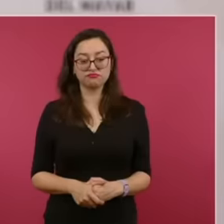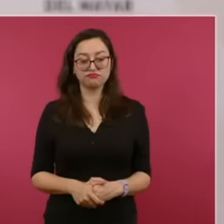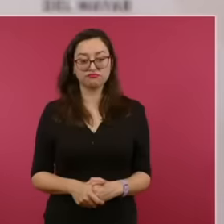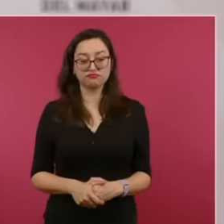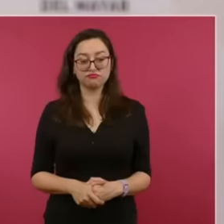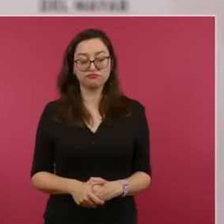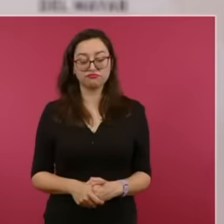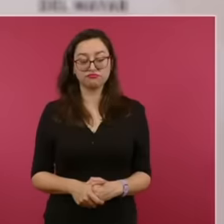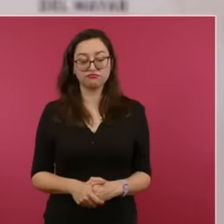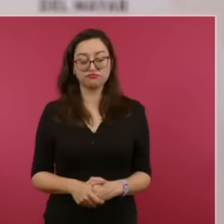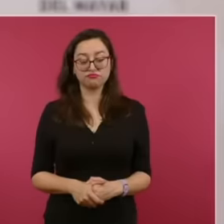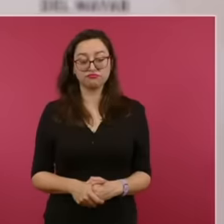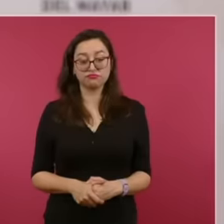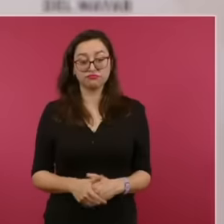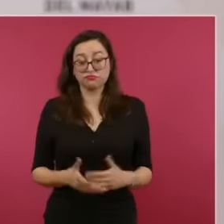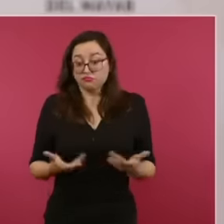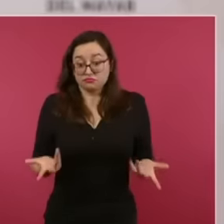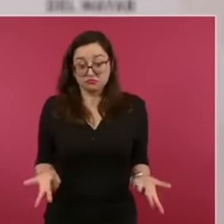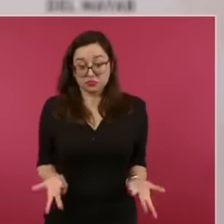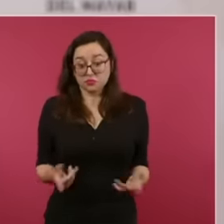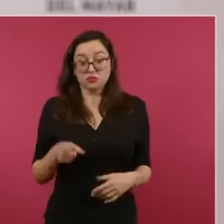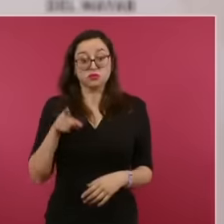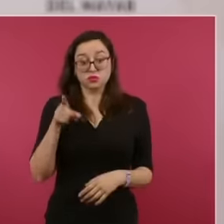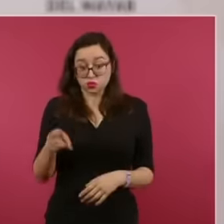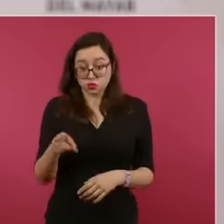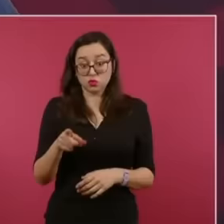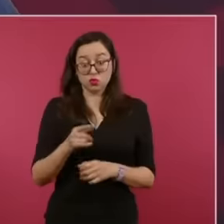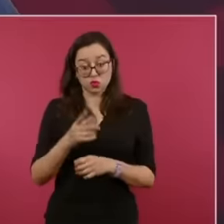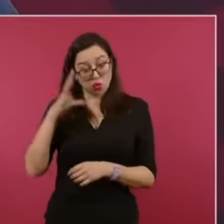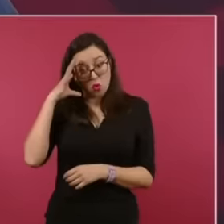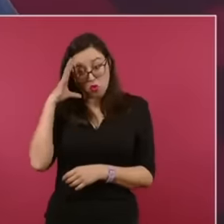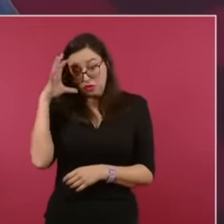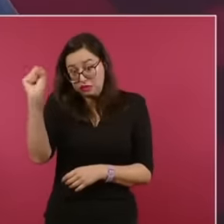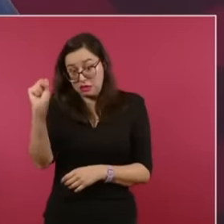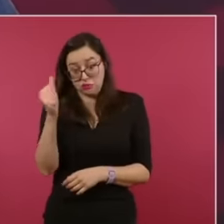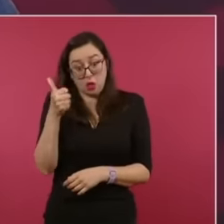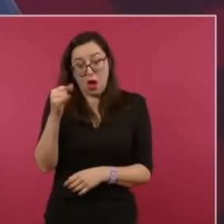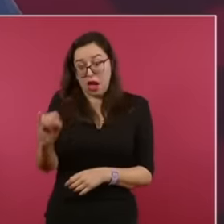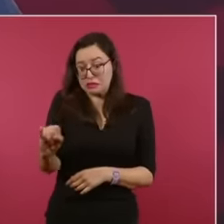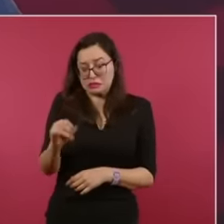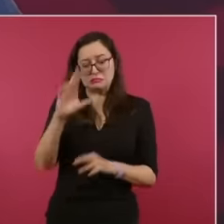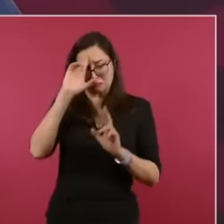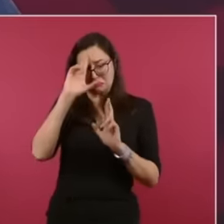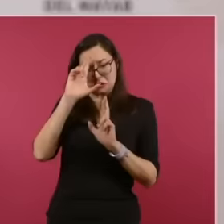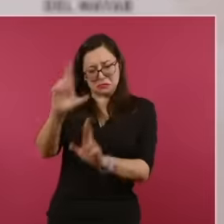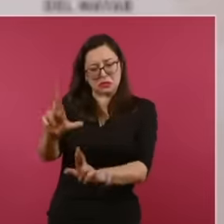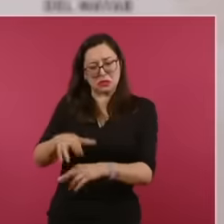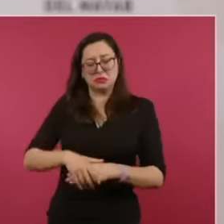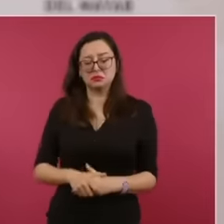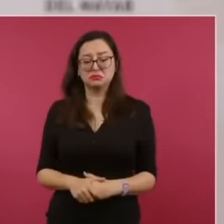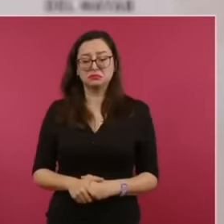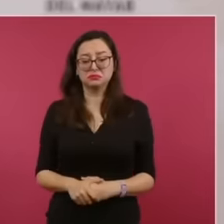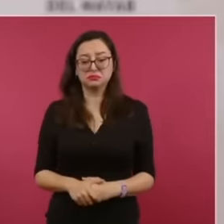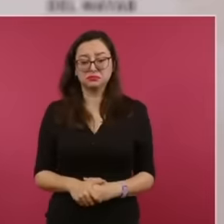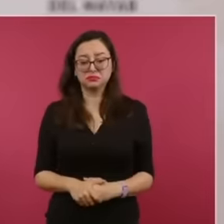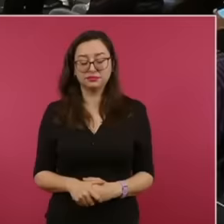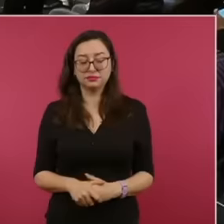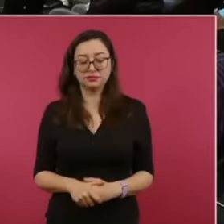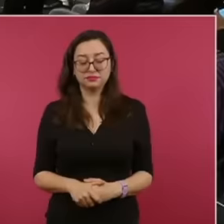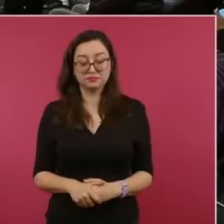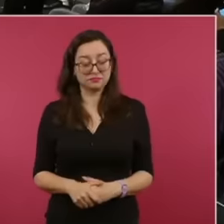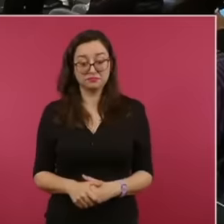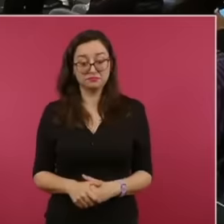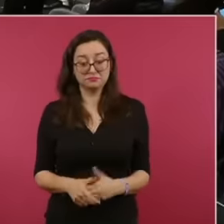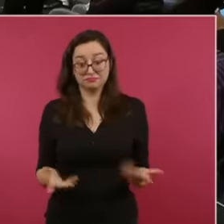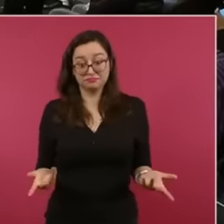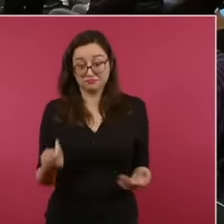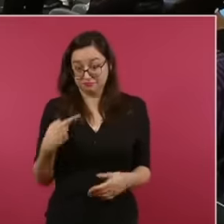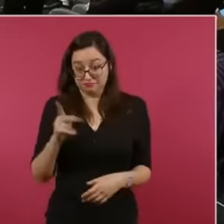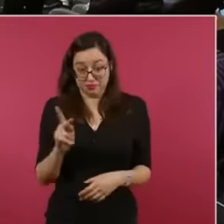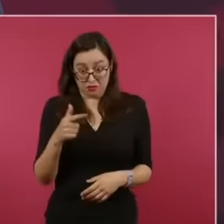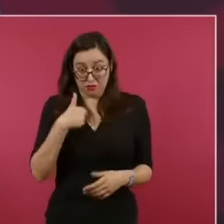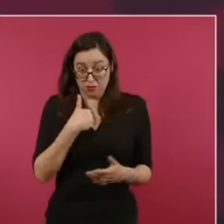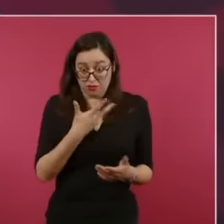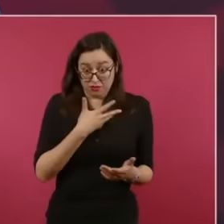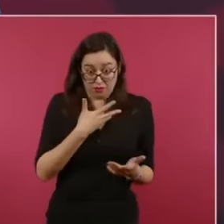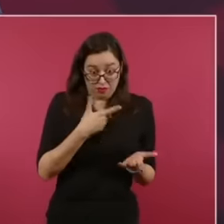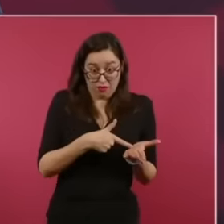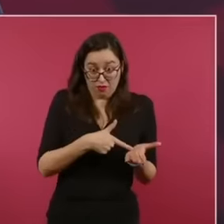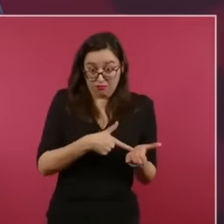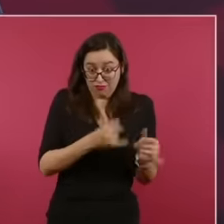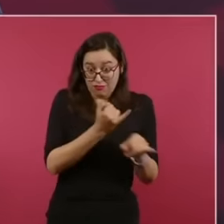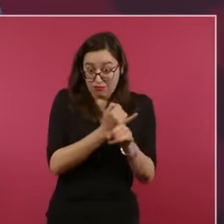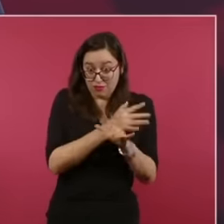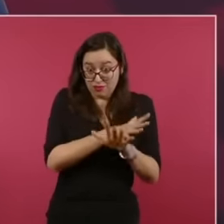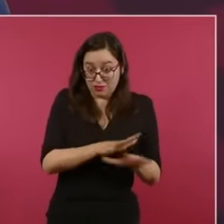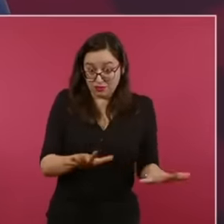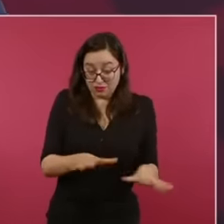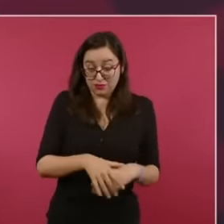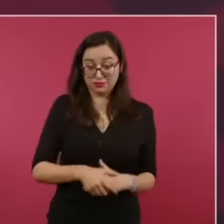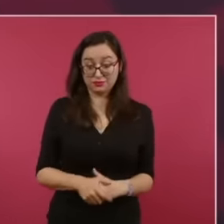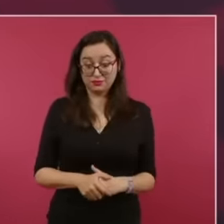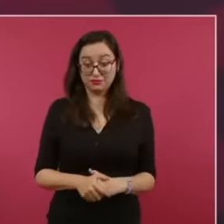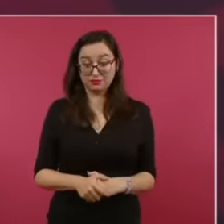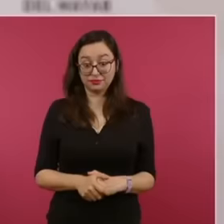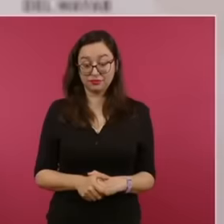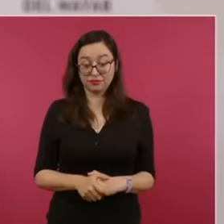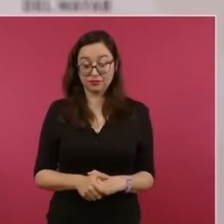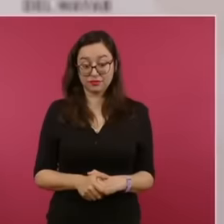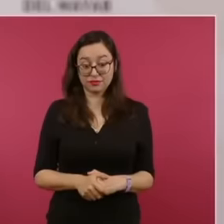Well, with your conception. of things and we respect that is, but I have other data And this here is